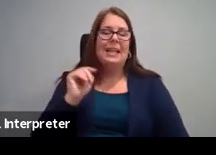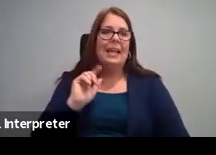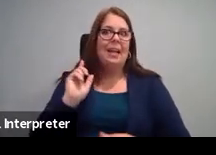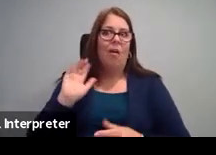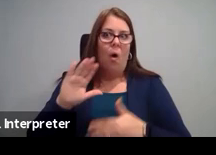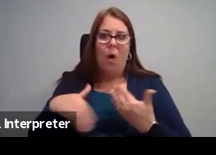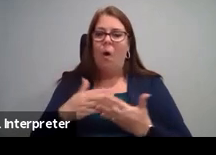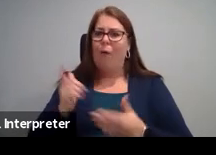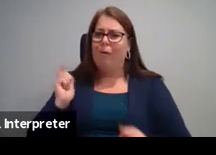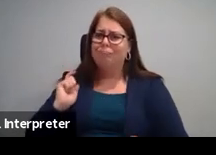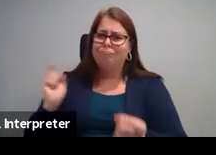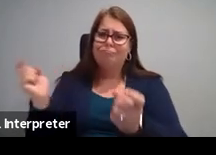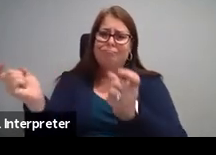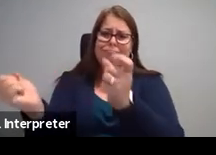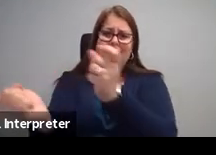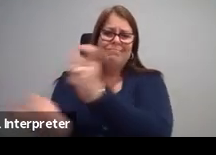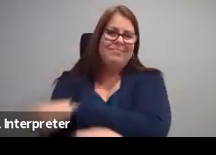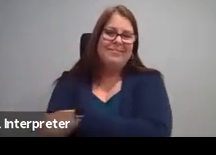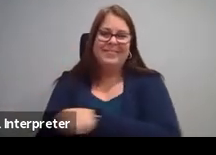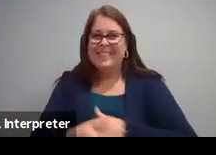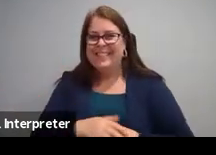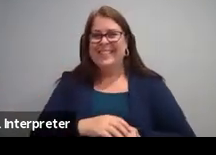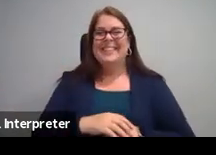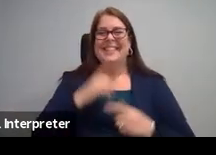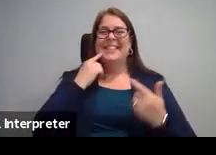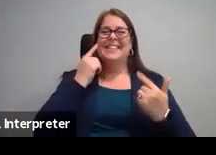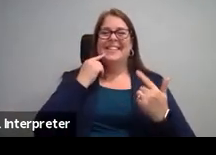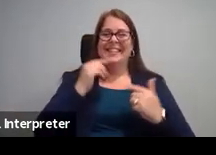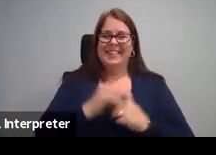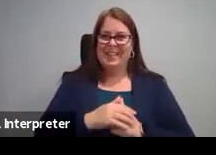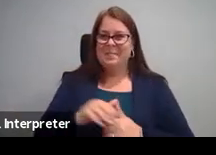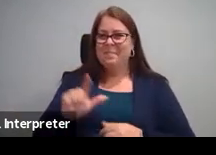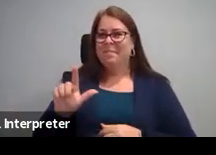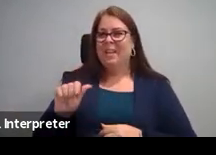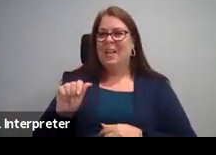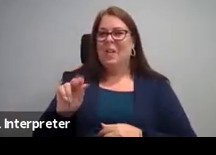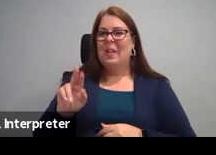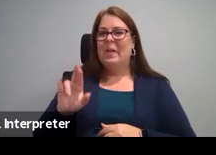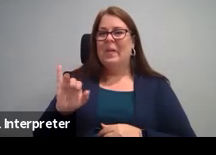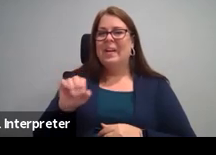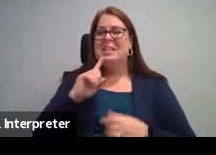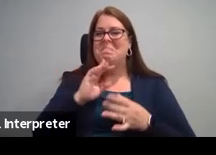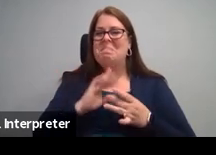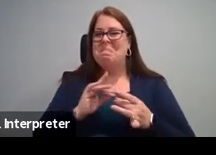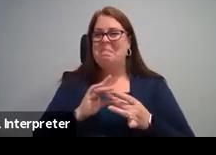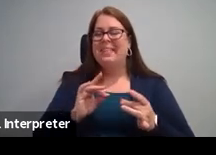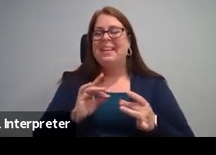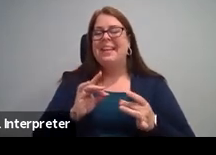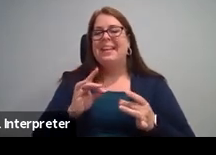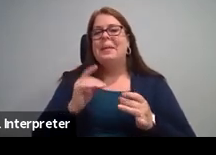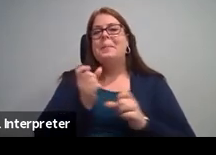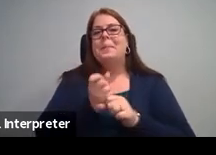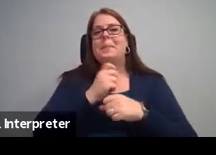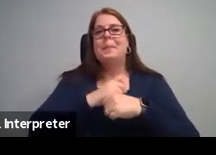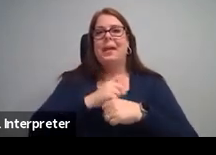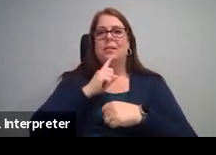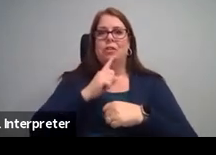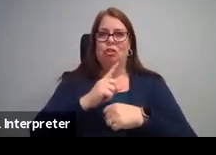Laurie Arnold: Um, yeah. So some of the things that I think are really important to think about. One is ensuring access to content when